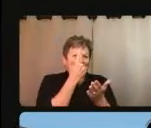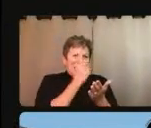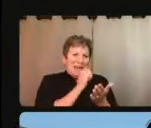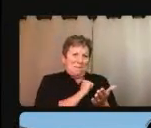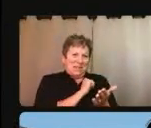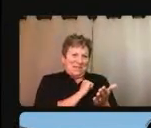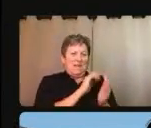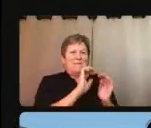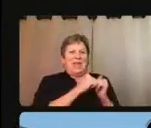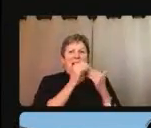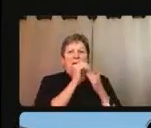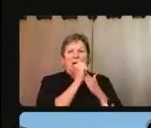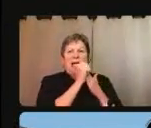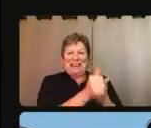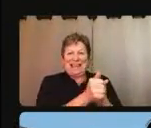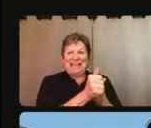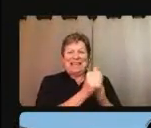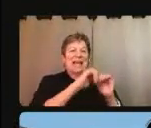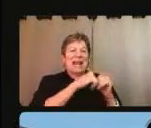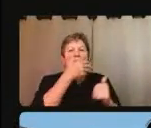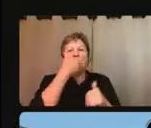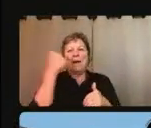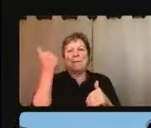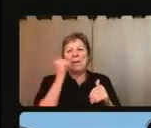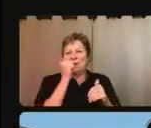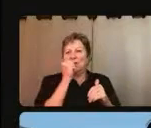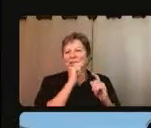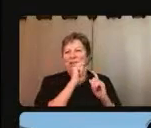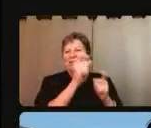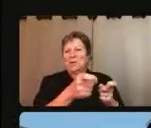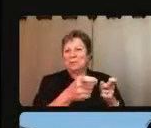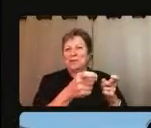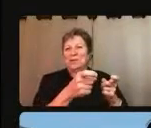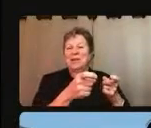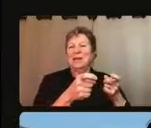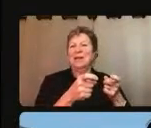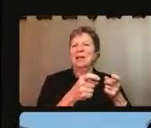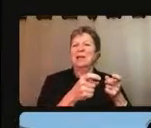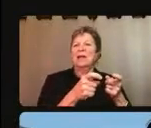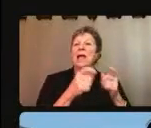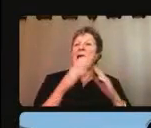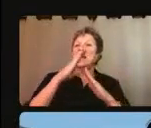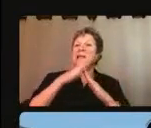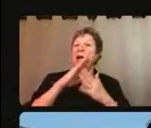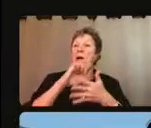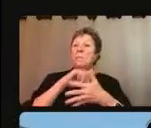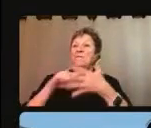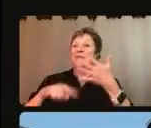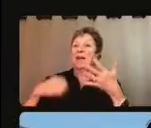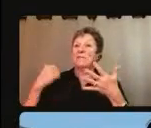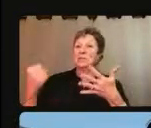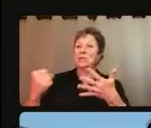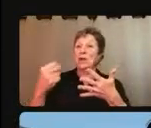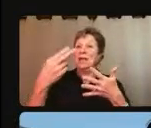SURVEY TO GET A BETTER